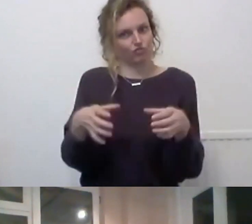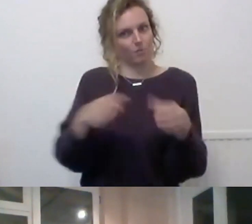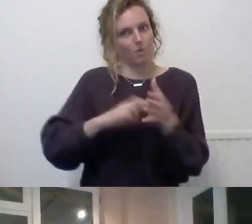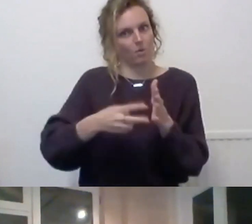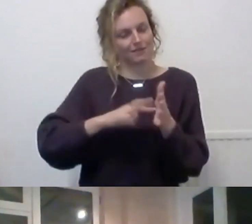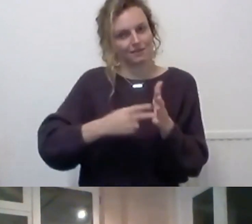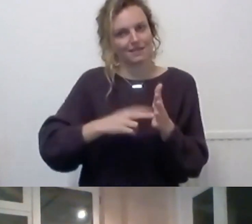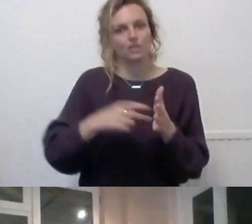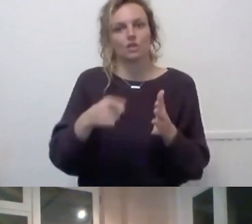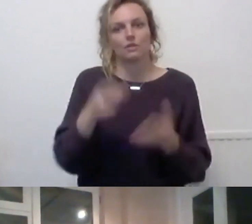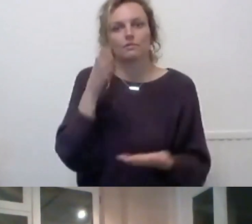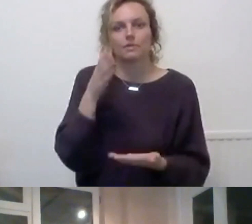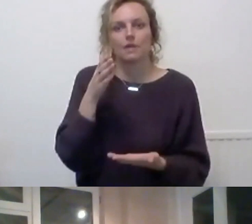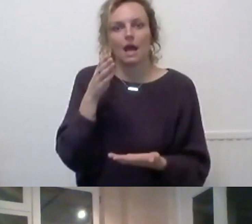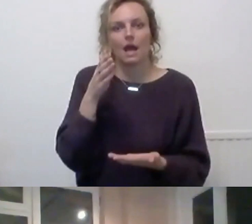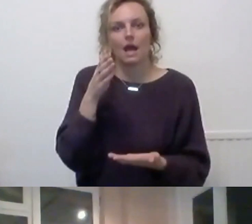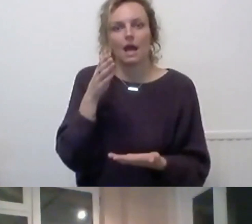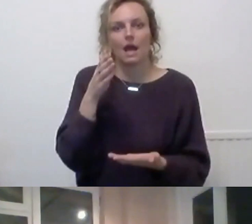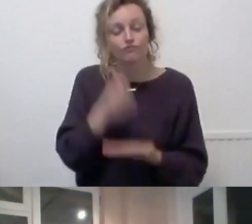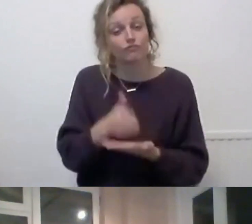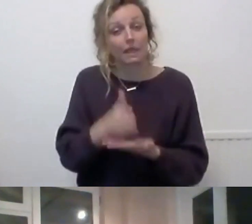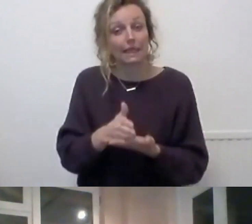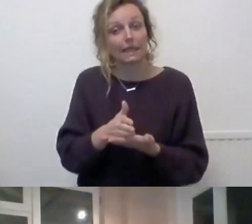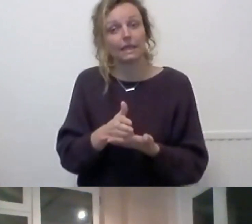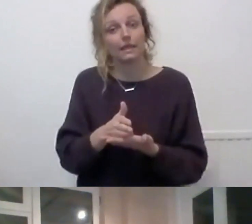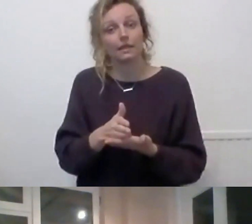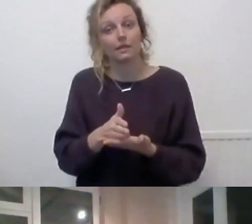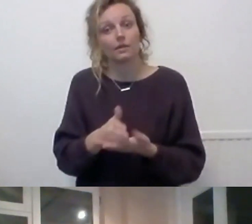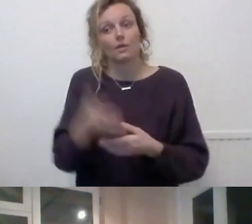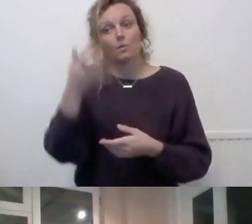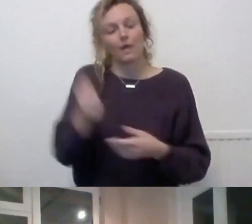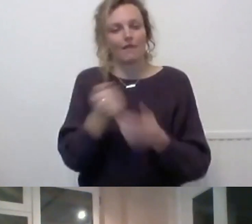key is coming from community, and they really record the messages and the sending messages